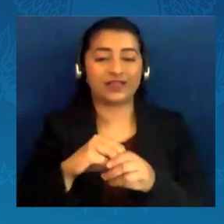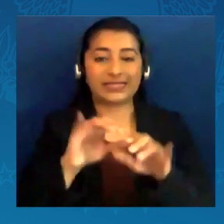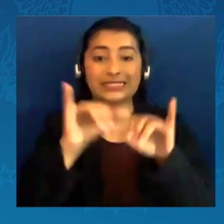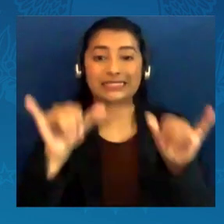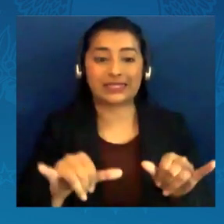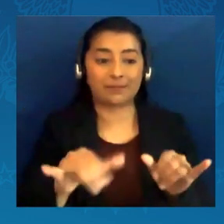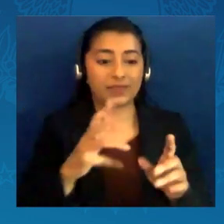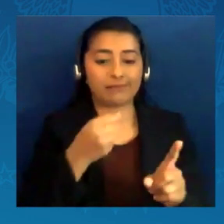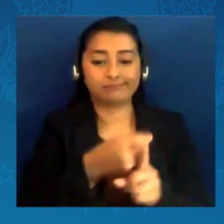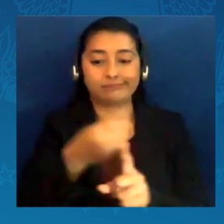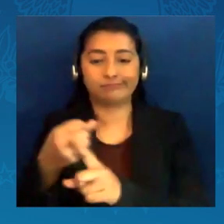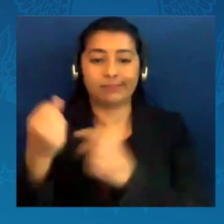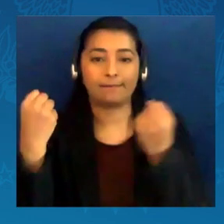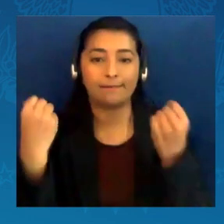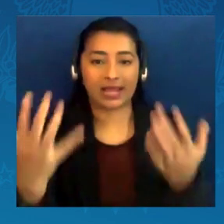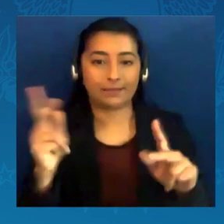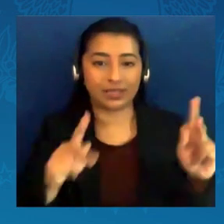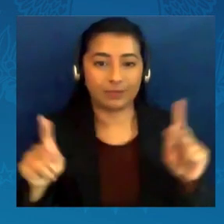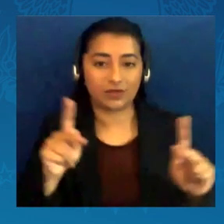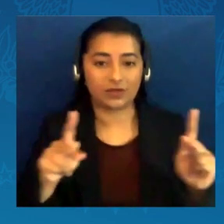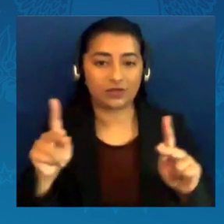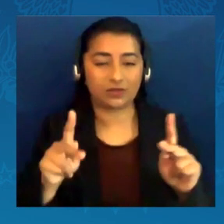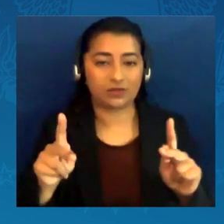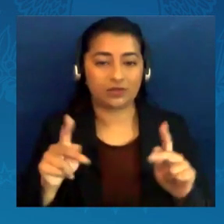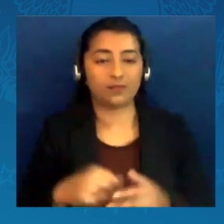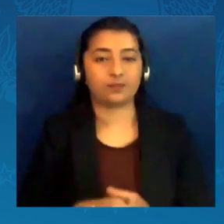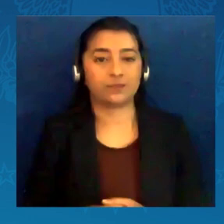And that is why the dedication and the investment of our administration